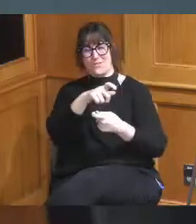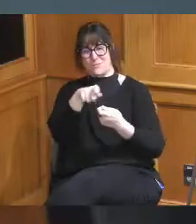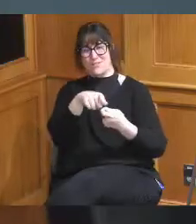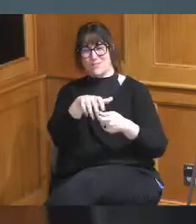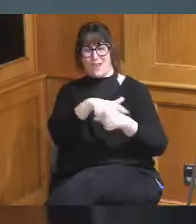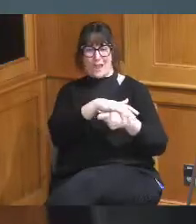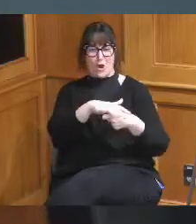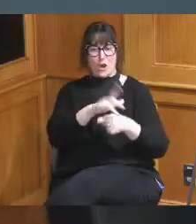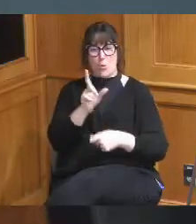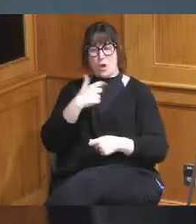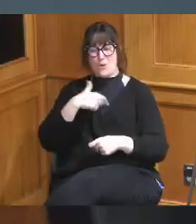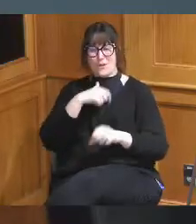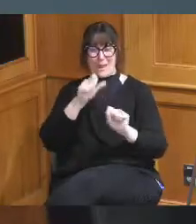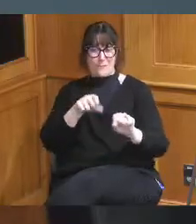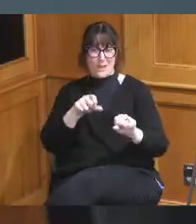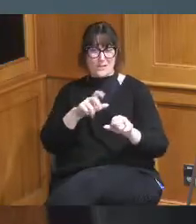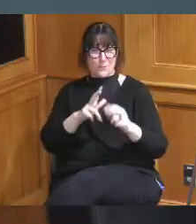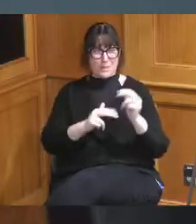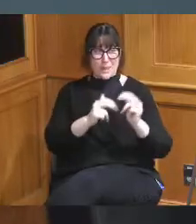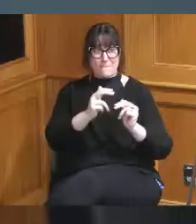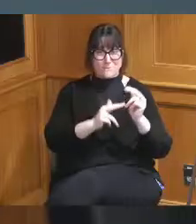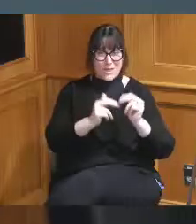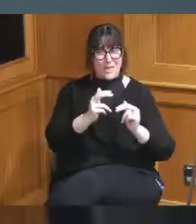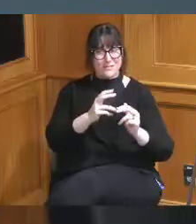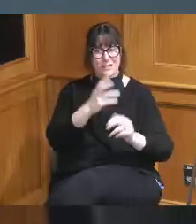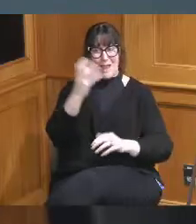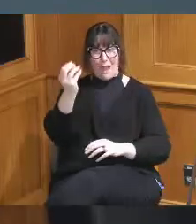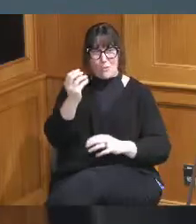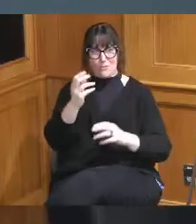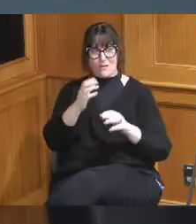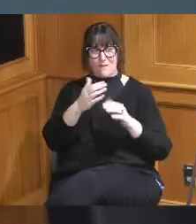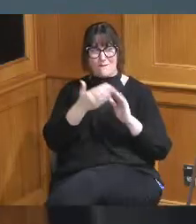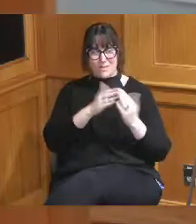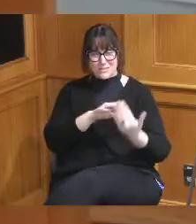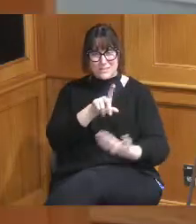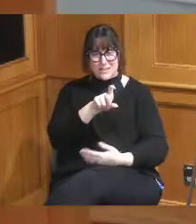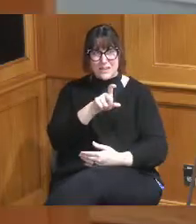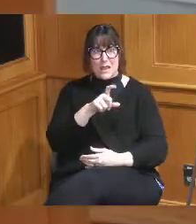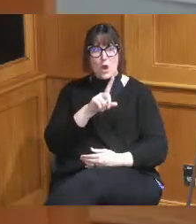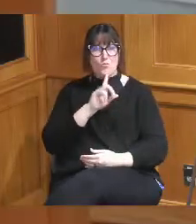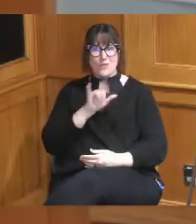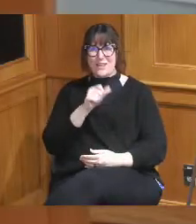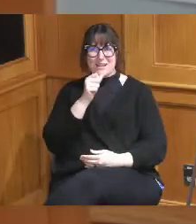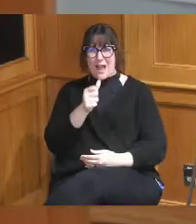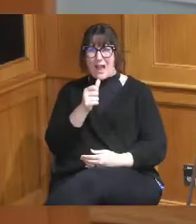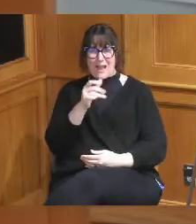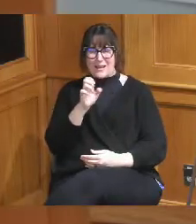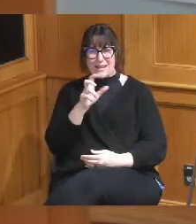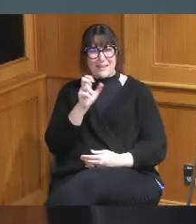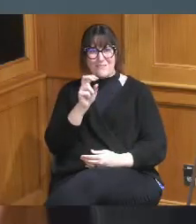could possibly build outside of the city we have not even outside of City for this we just need